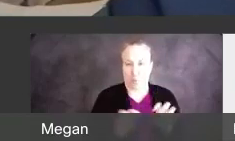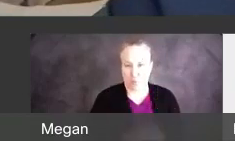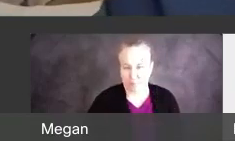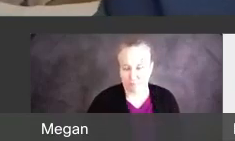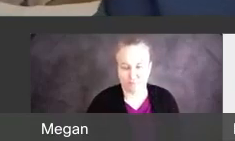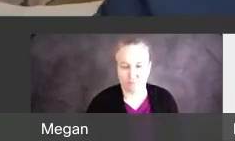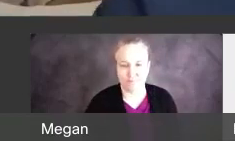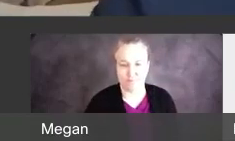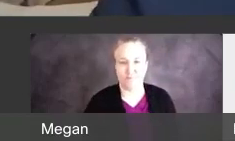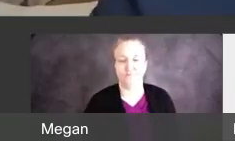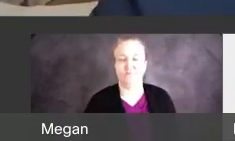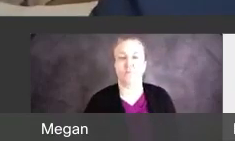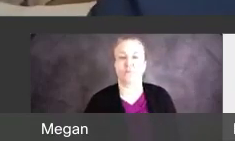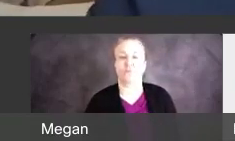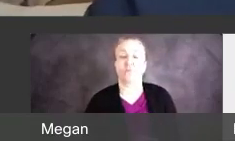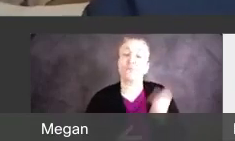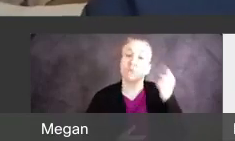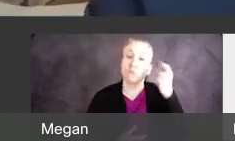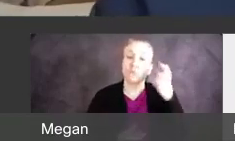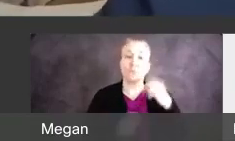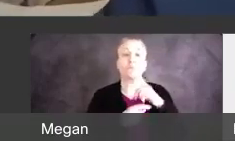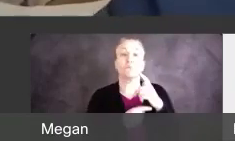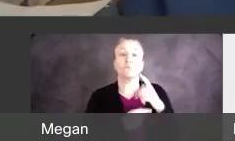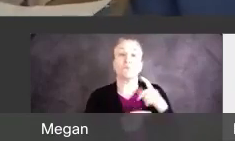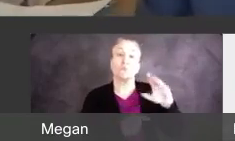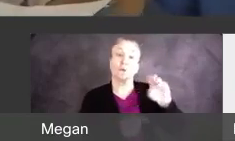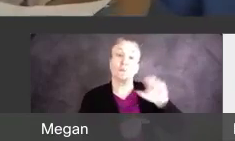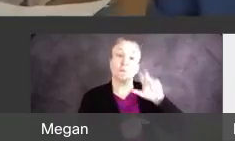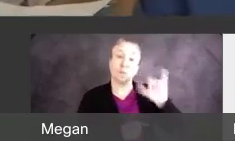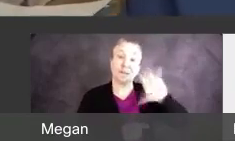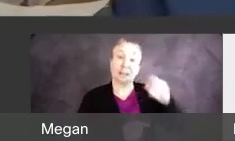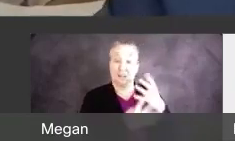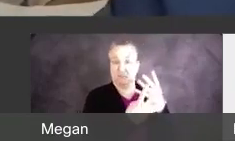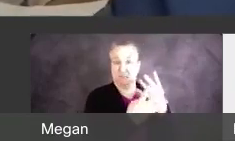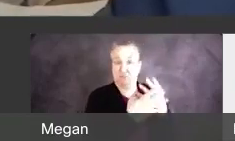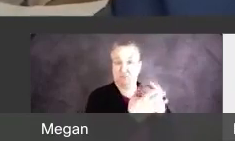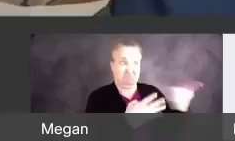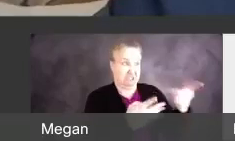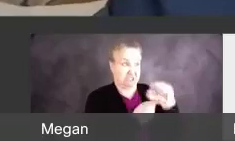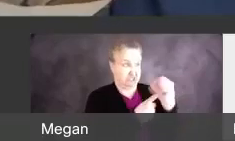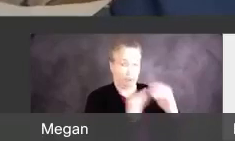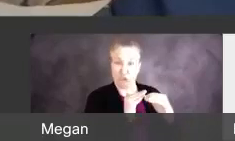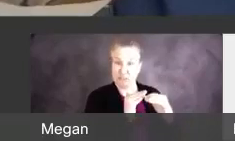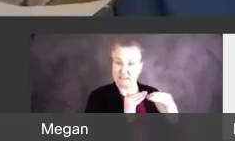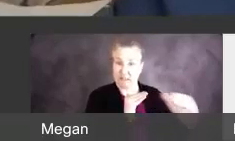The situation remains stable at the Montgomery County Correctional Facility. Routine antigen